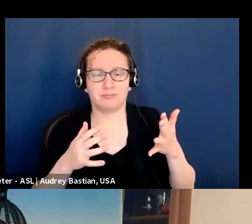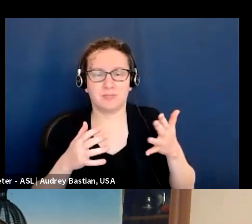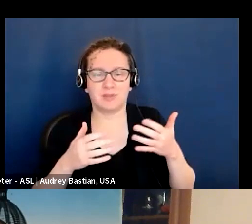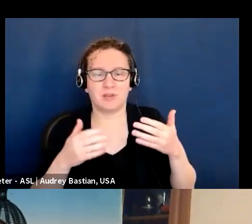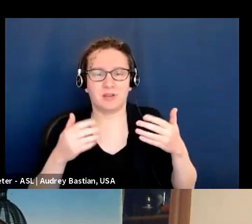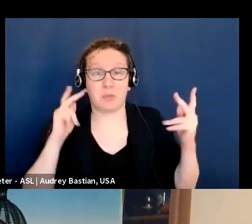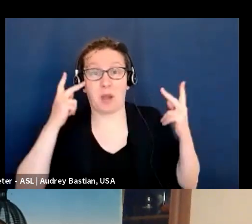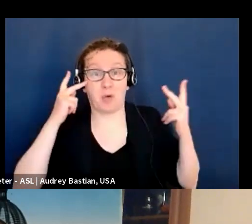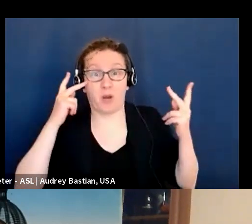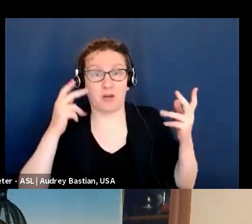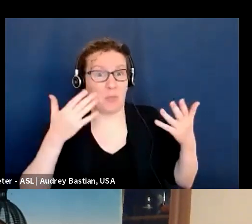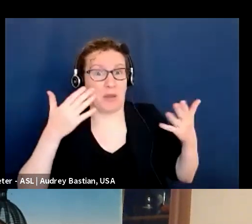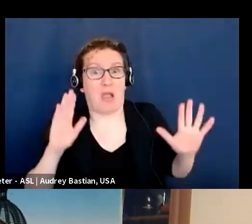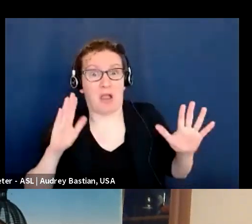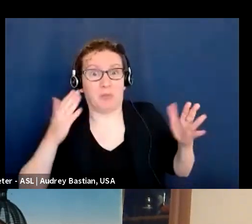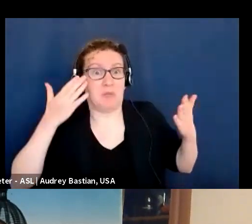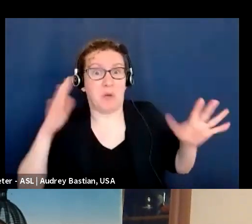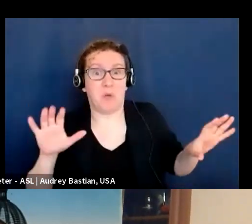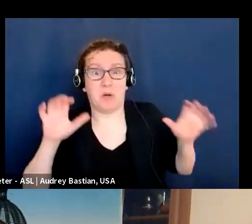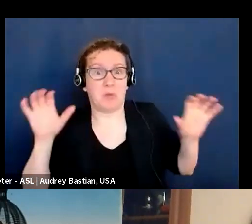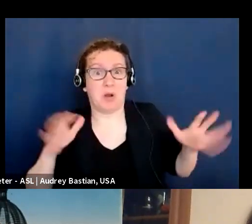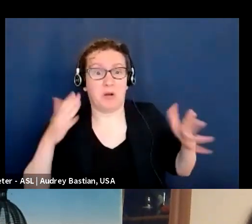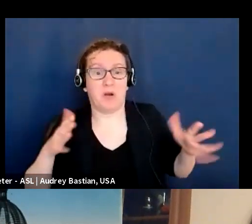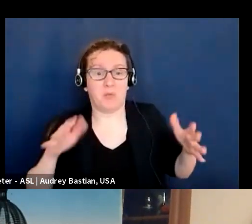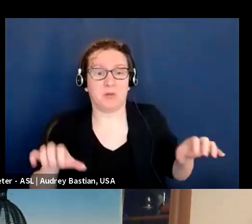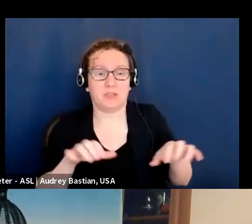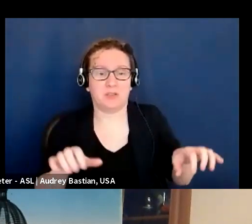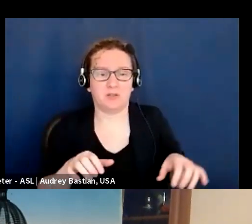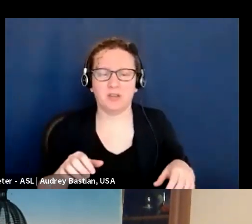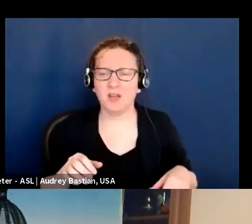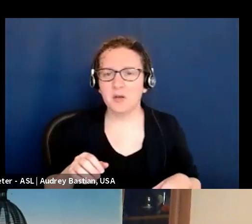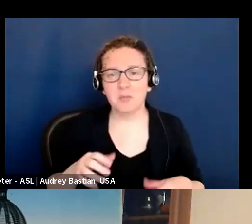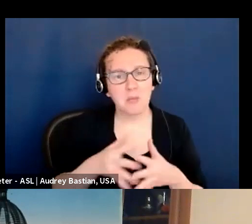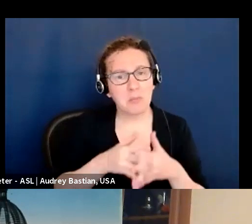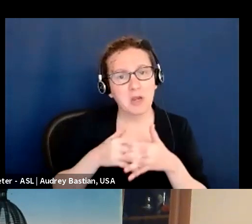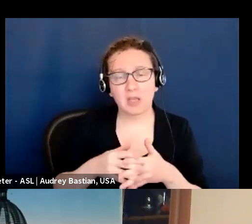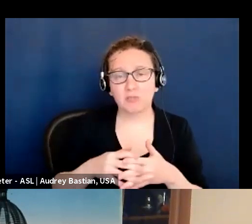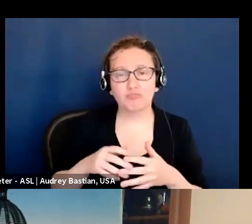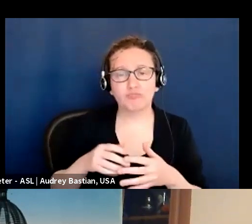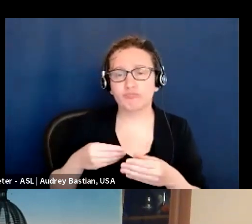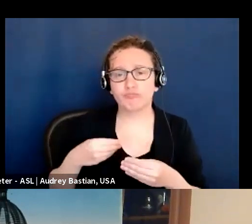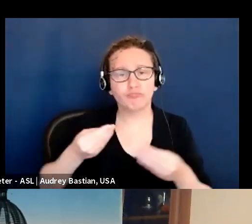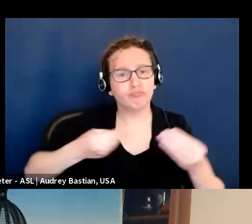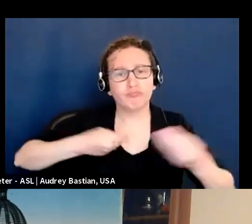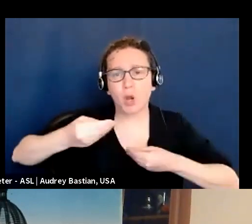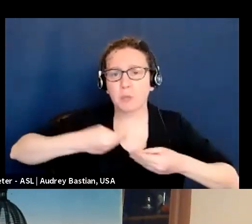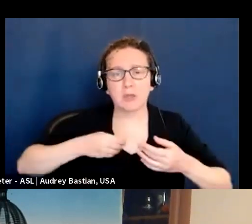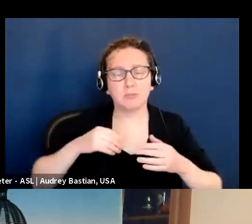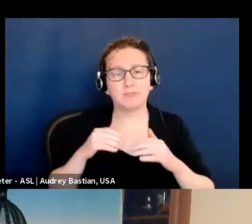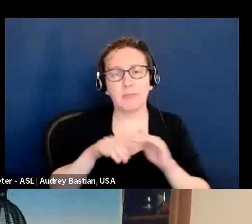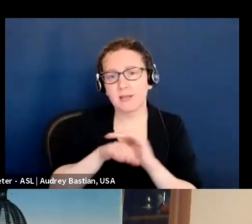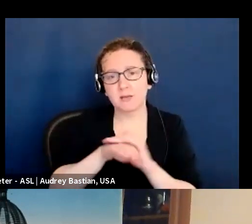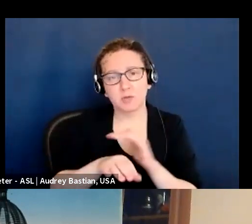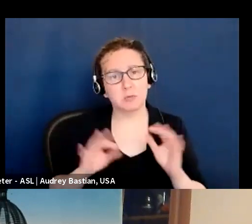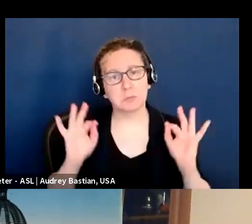oh, my God, we don't know what to do. And it was too surprising for me. In general, FLEX was very